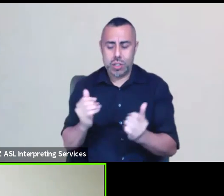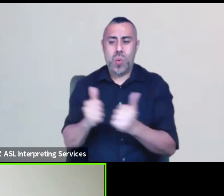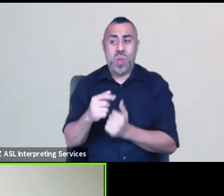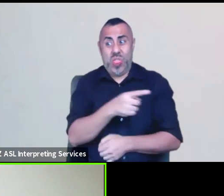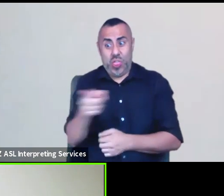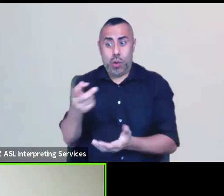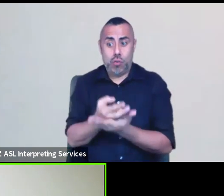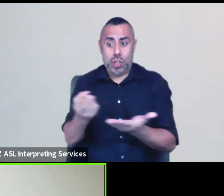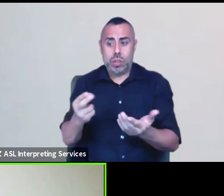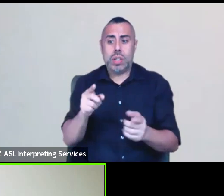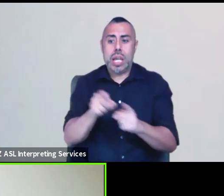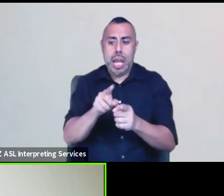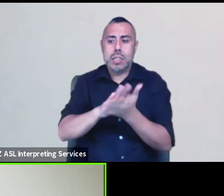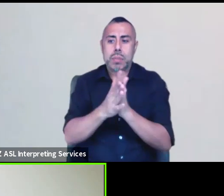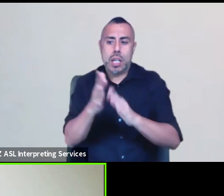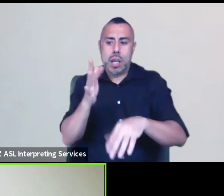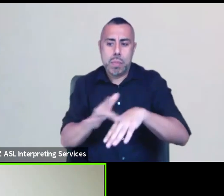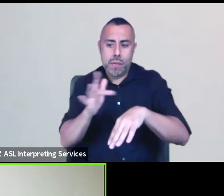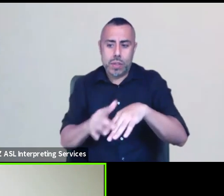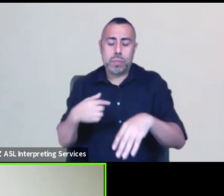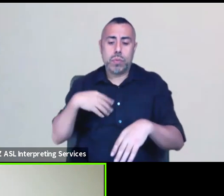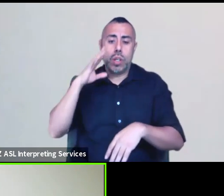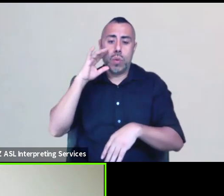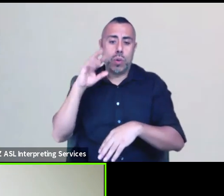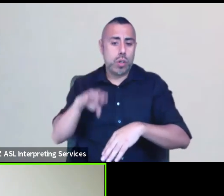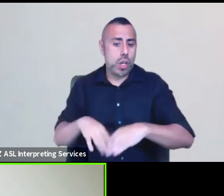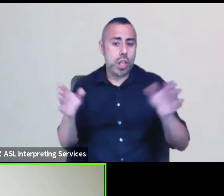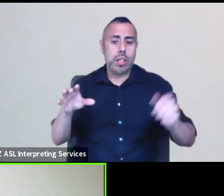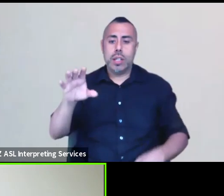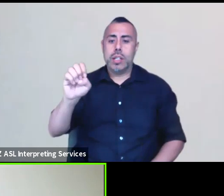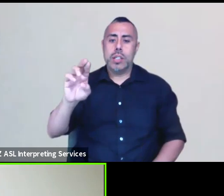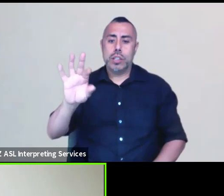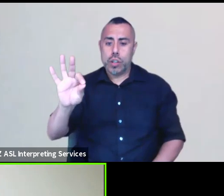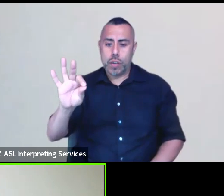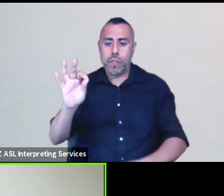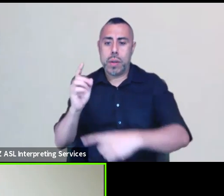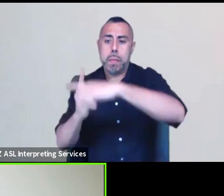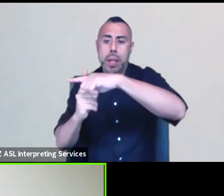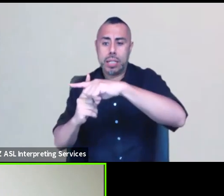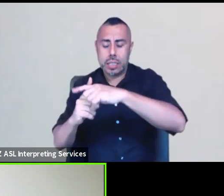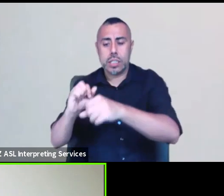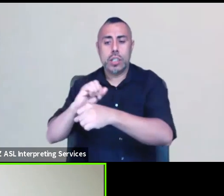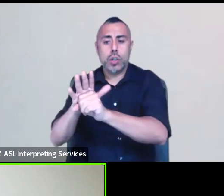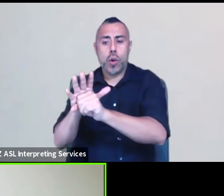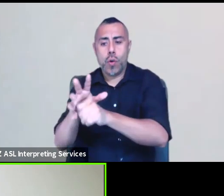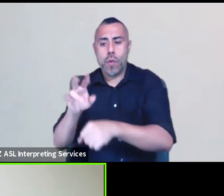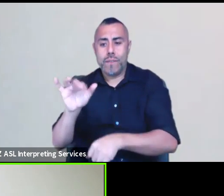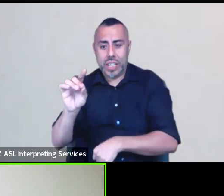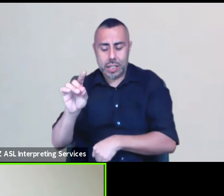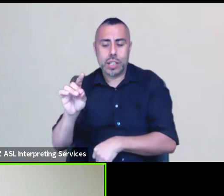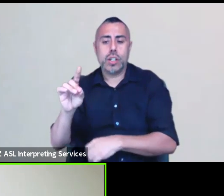We're launching the CERF+ COVID-19 Relief Fund, which joins our existing emergency relief funds.